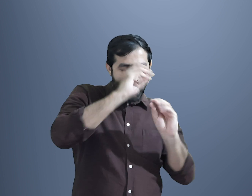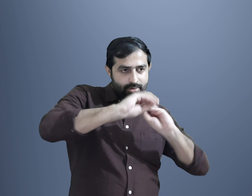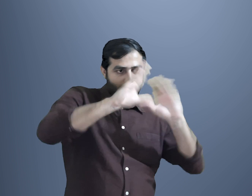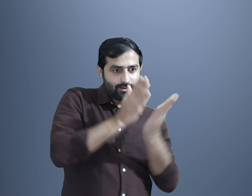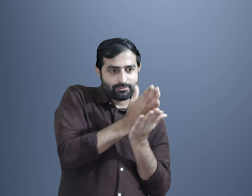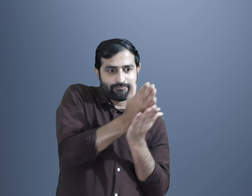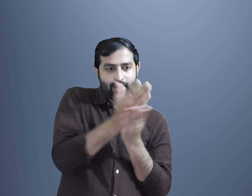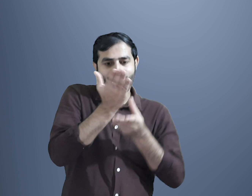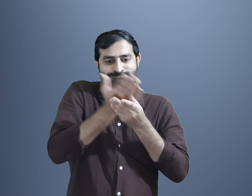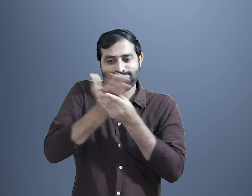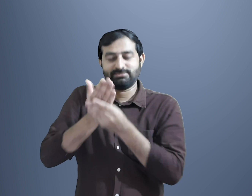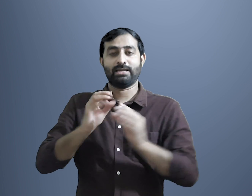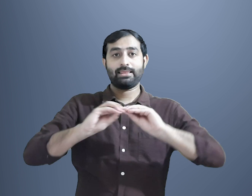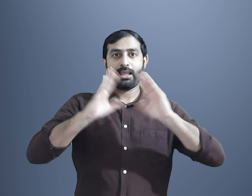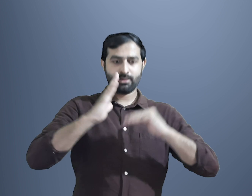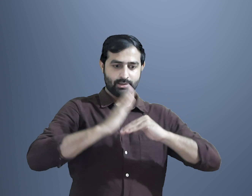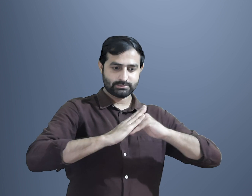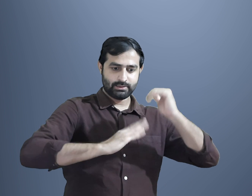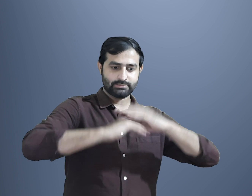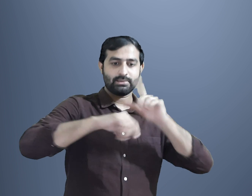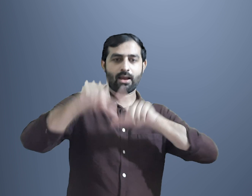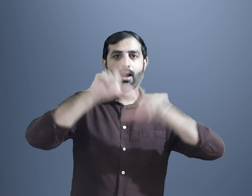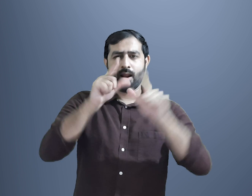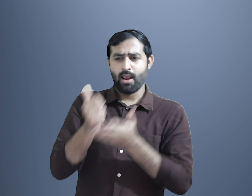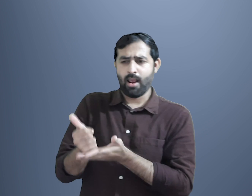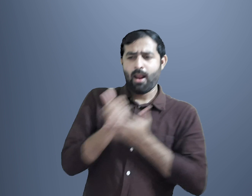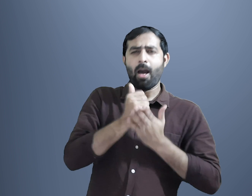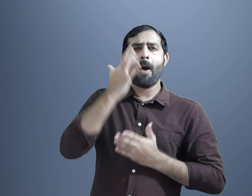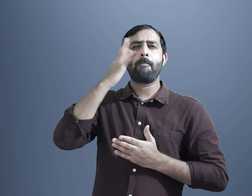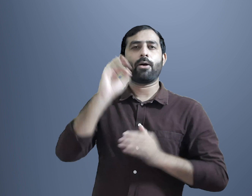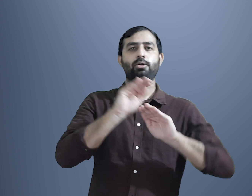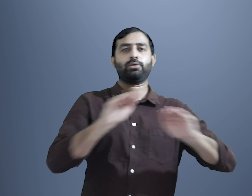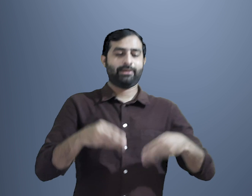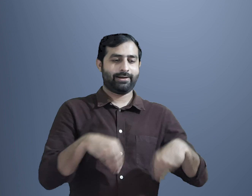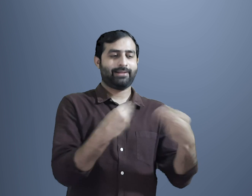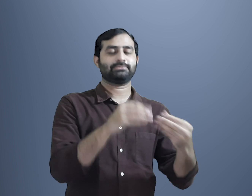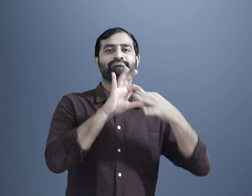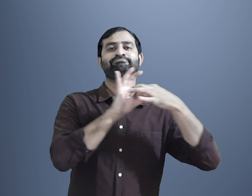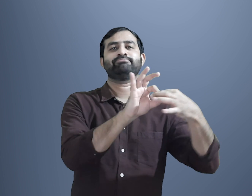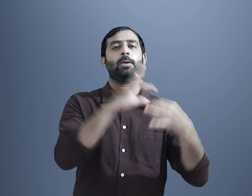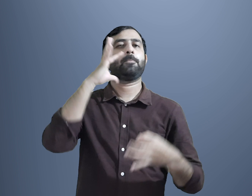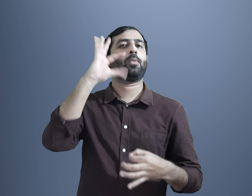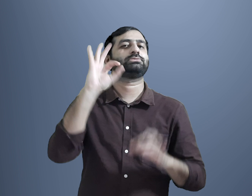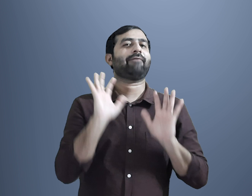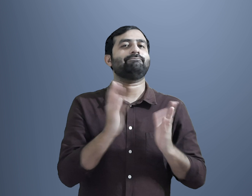through which children learn to act as a member of society.